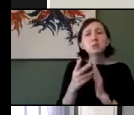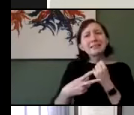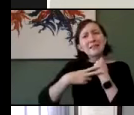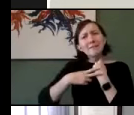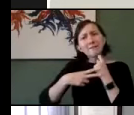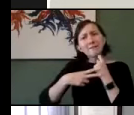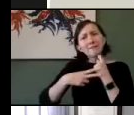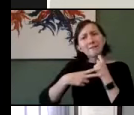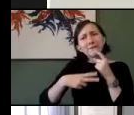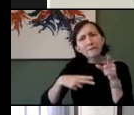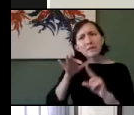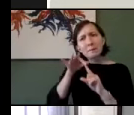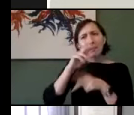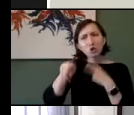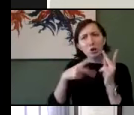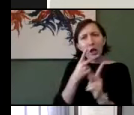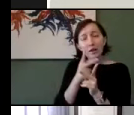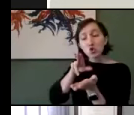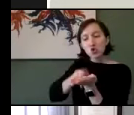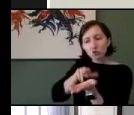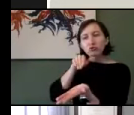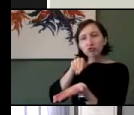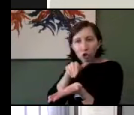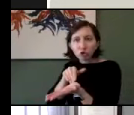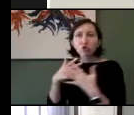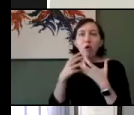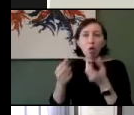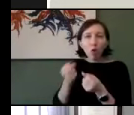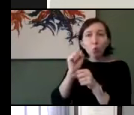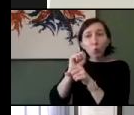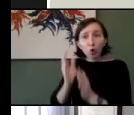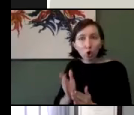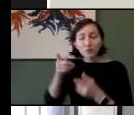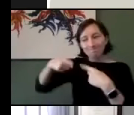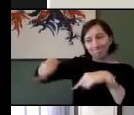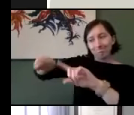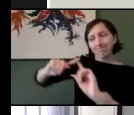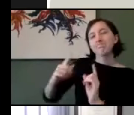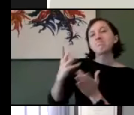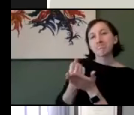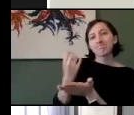so that way we're all helping to prevent supply shortages during this time.